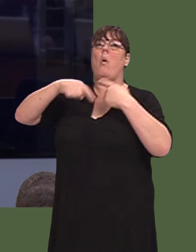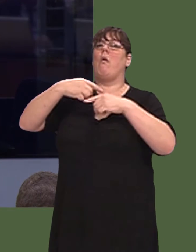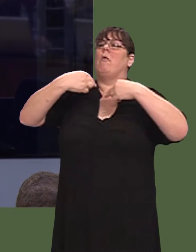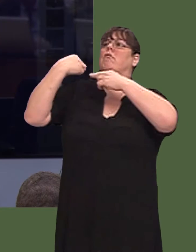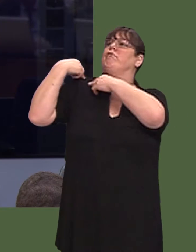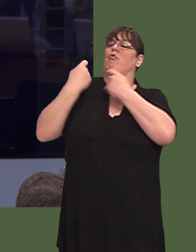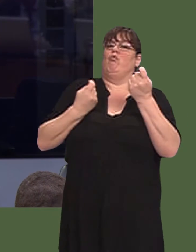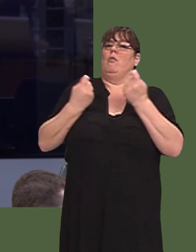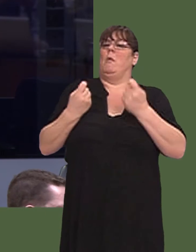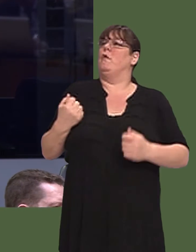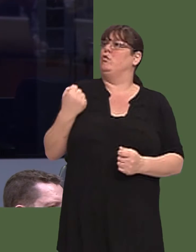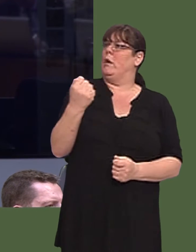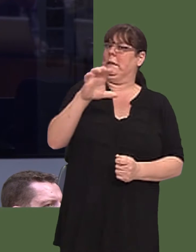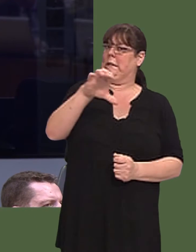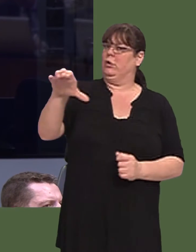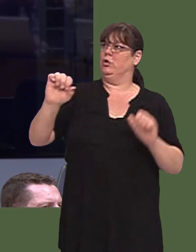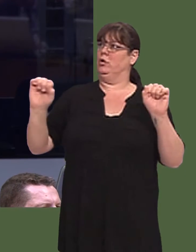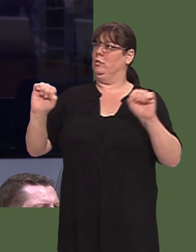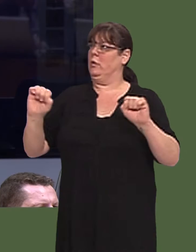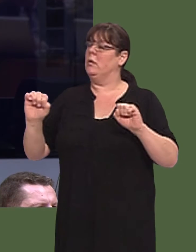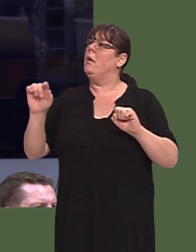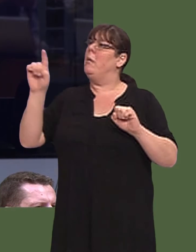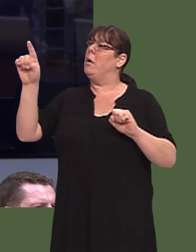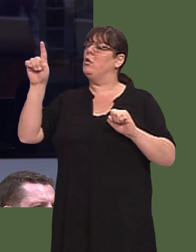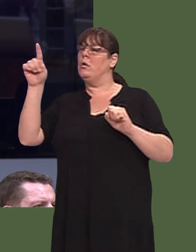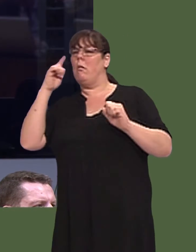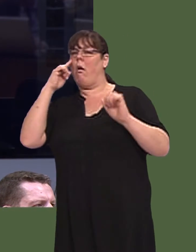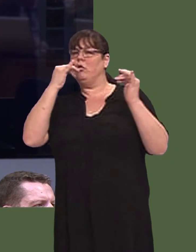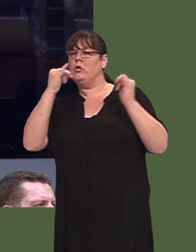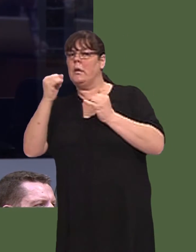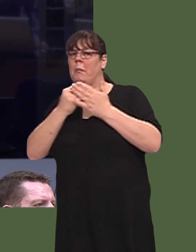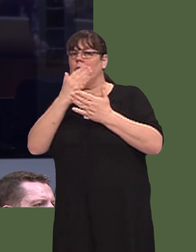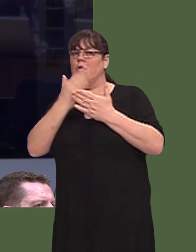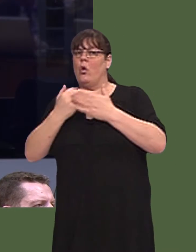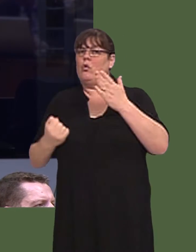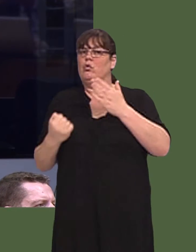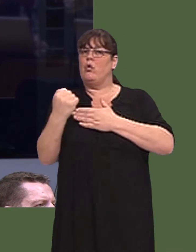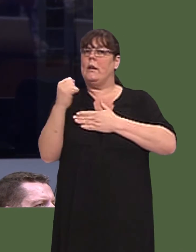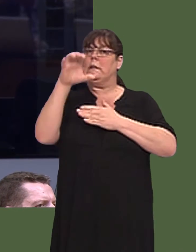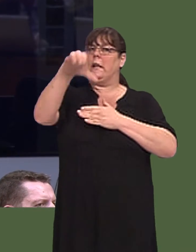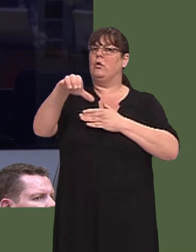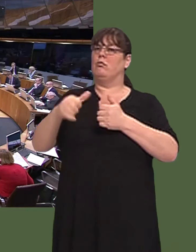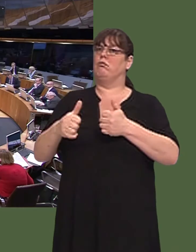a Government doing to ensure that stations across Wales do reach the appropriate standards?